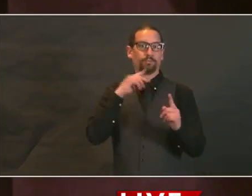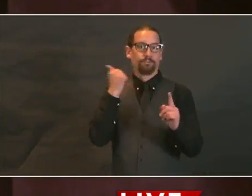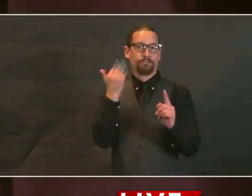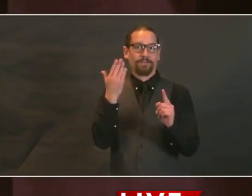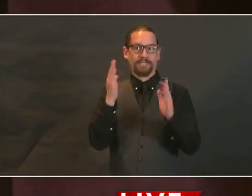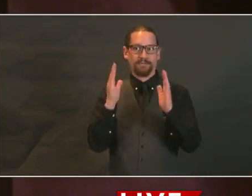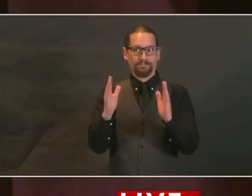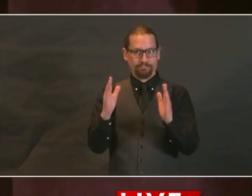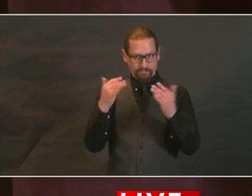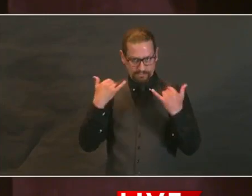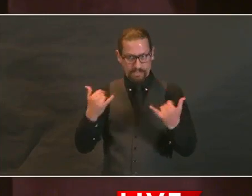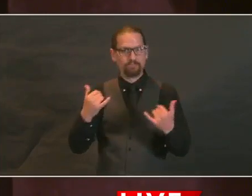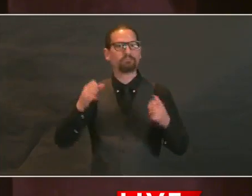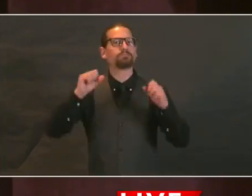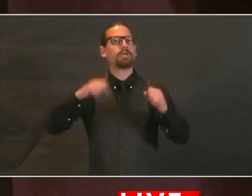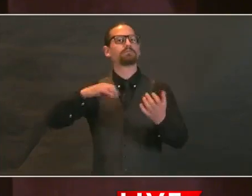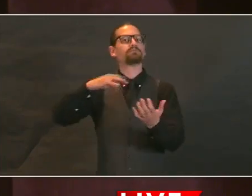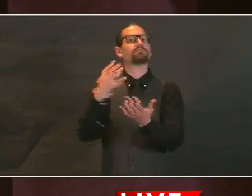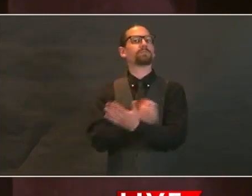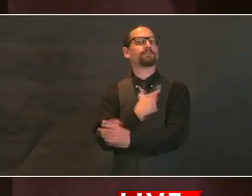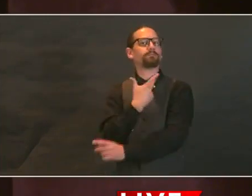CHILDREN WHO ARE YOURS 12 TO